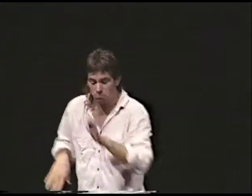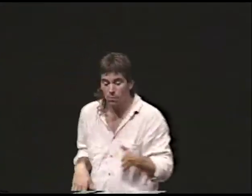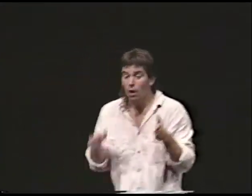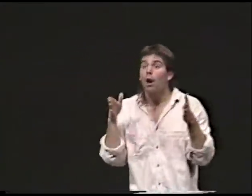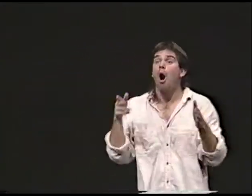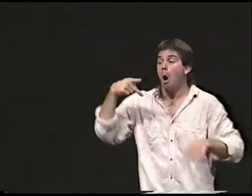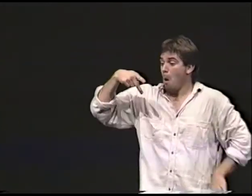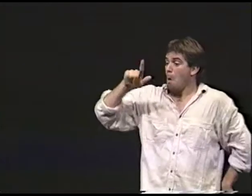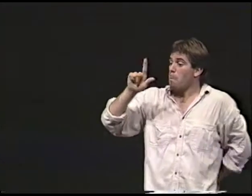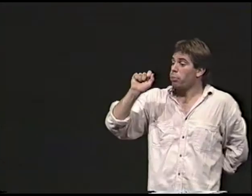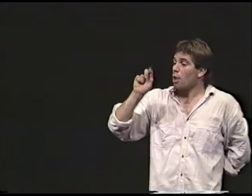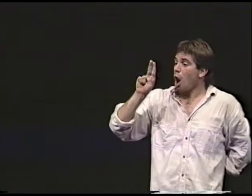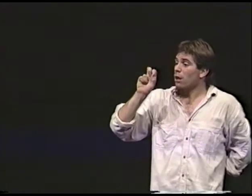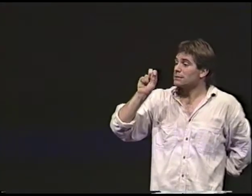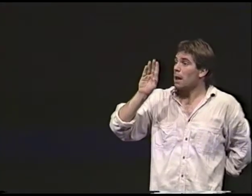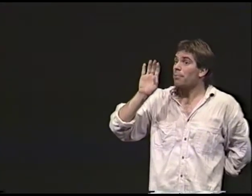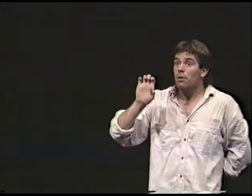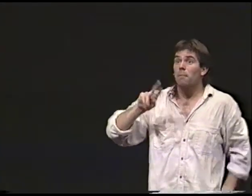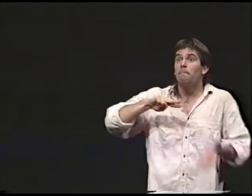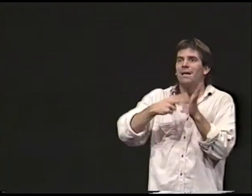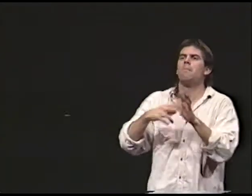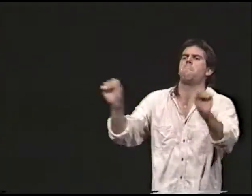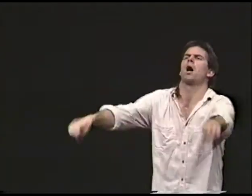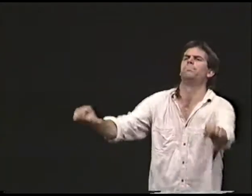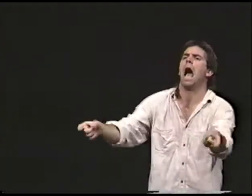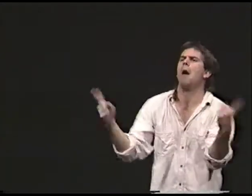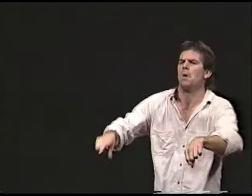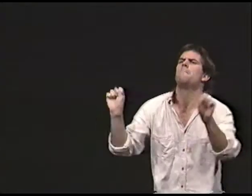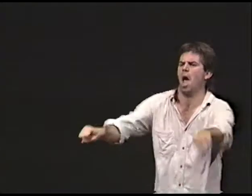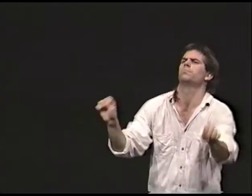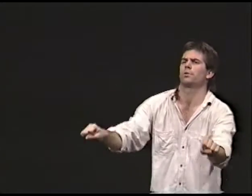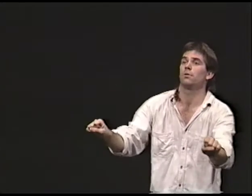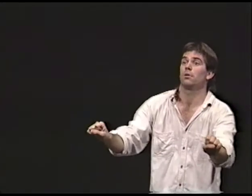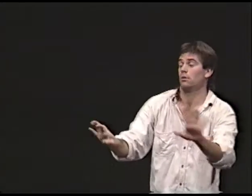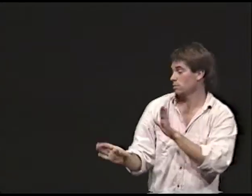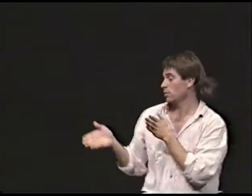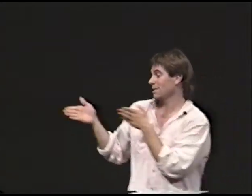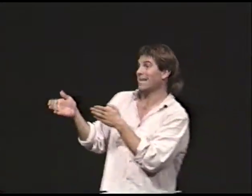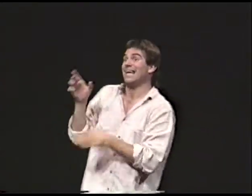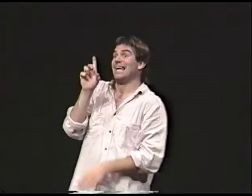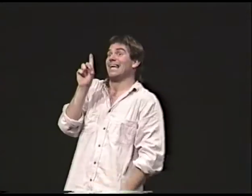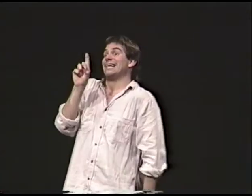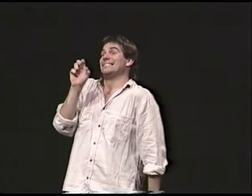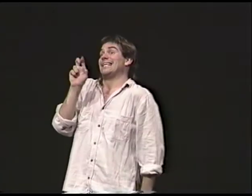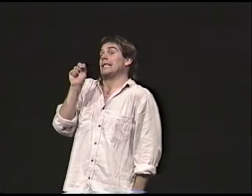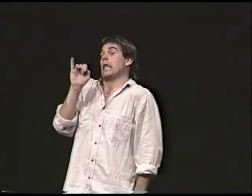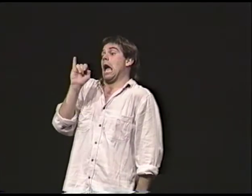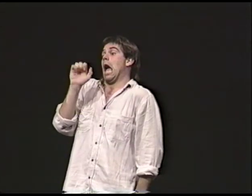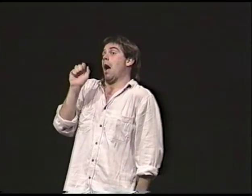OK, now, what does that mean? Plausible means possible-- could have happened.